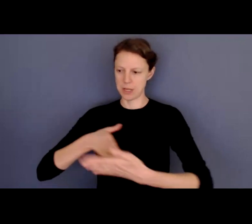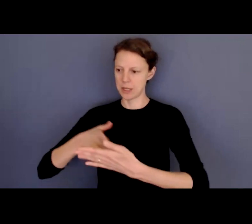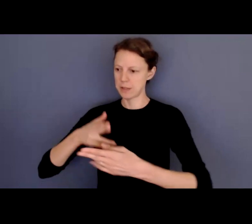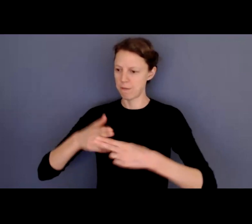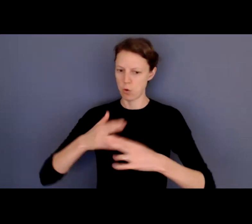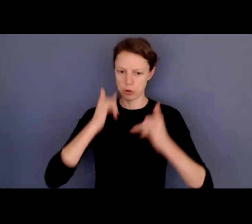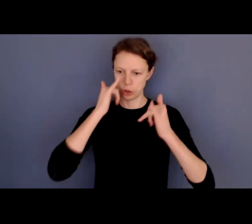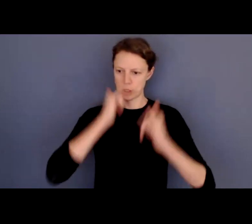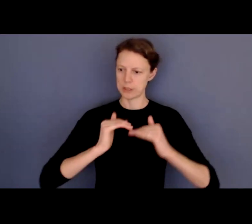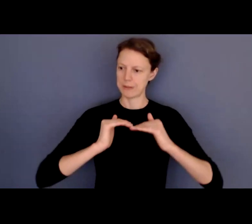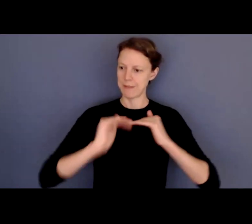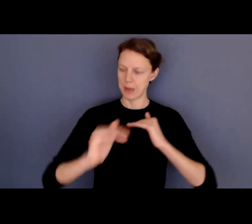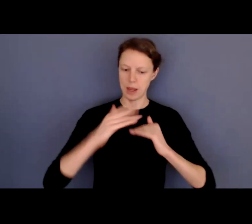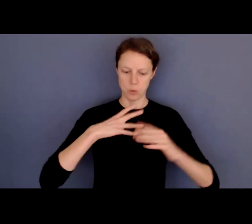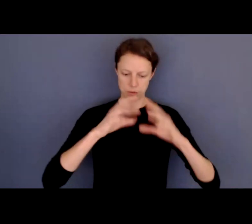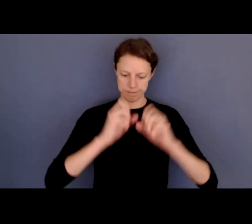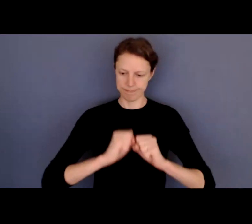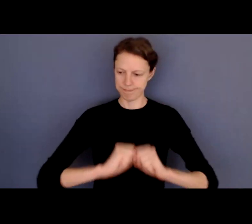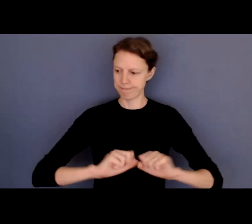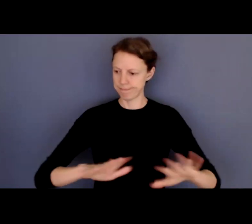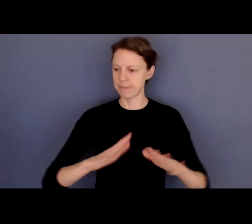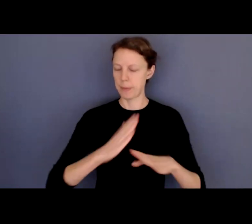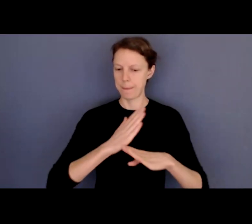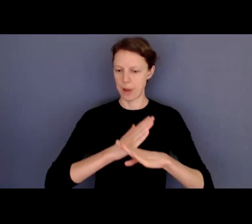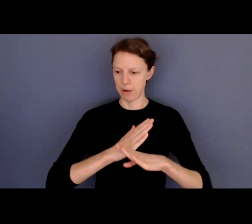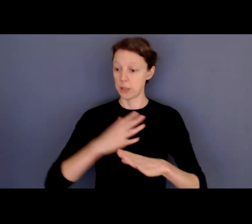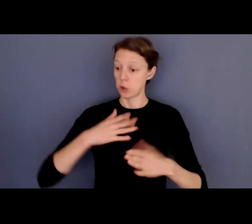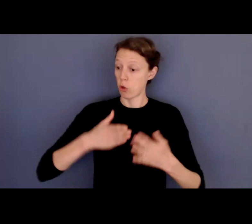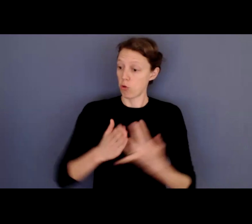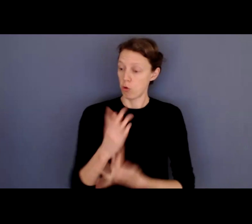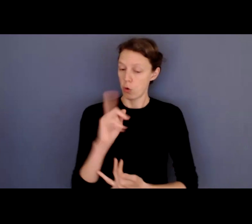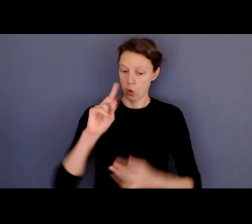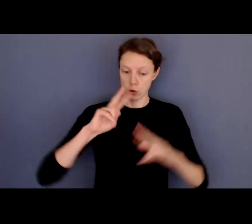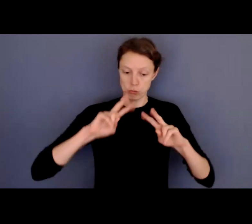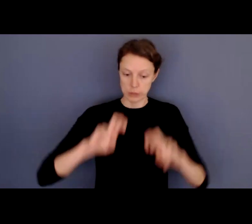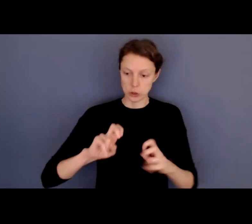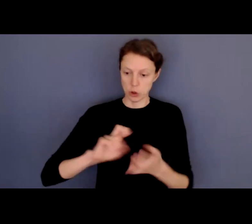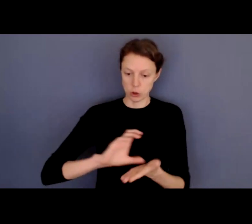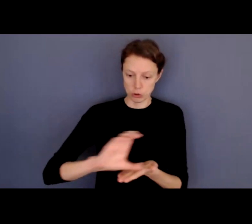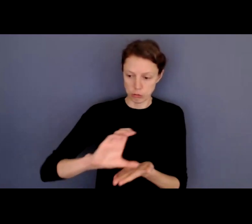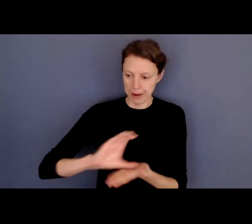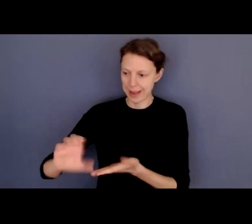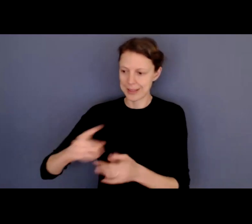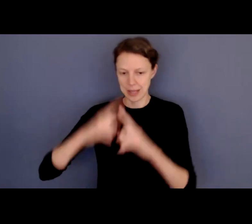through our work in research, grants and education. We're committed to making a sincere and positive contribution to a